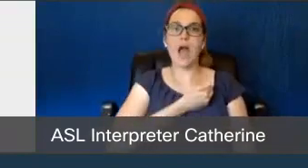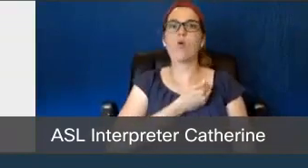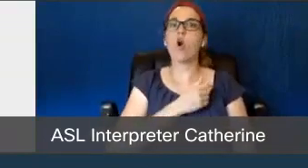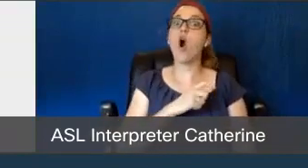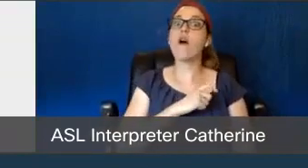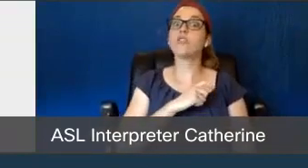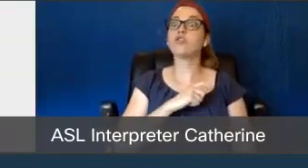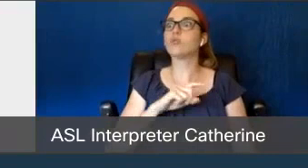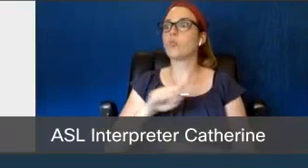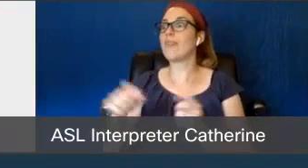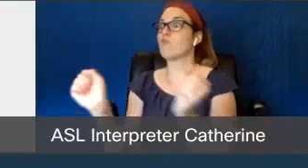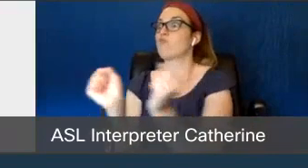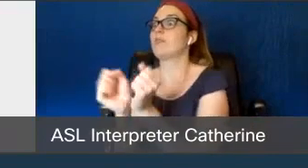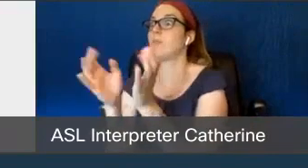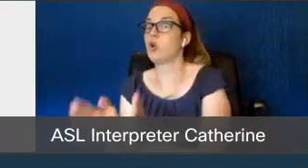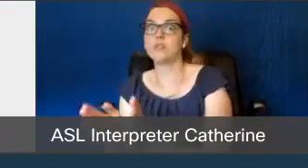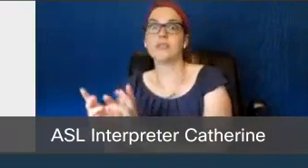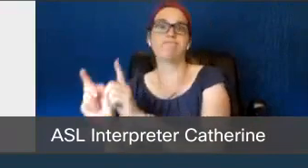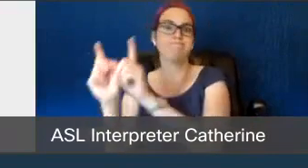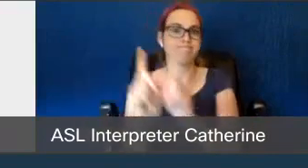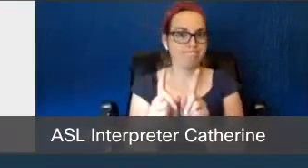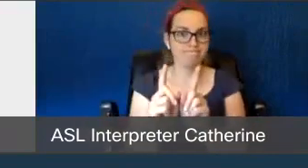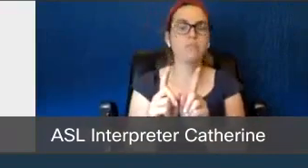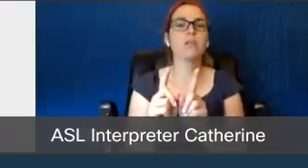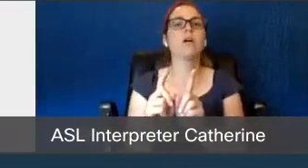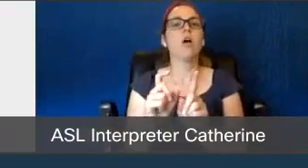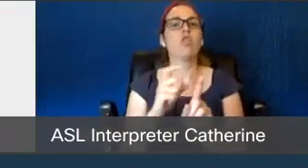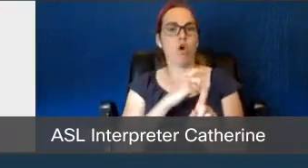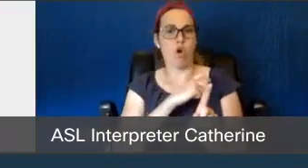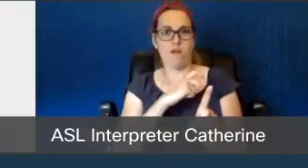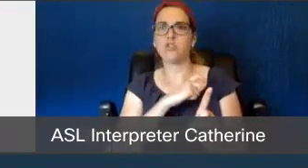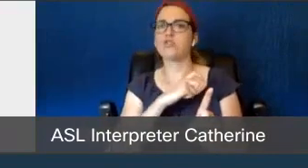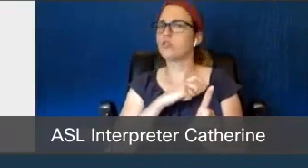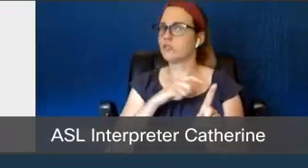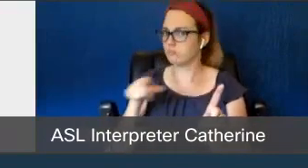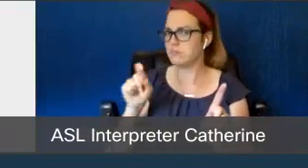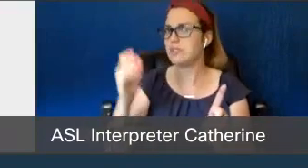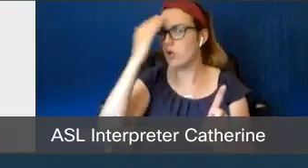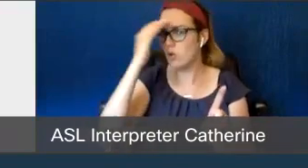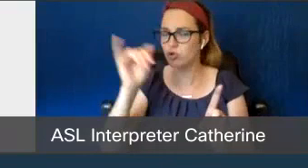that they're coming in to get help and not that they're gonna get a slap on the wrist. The help is that once they get connected to treatment